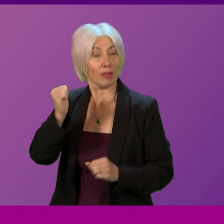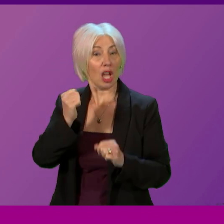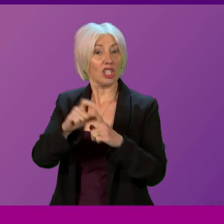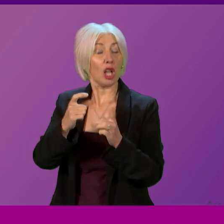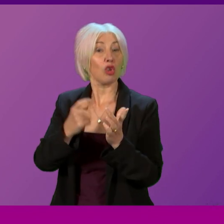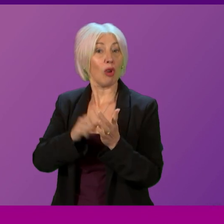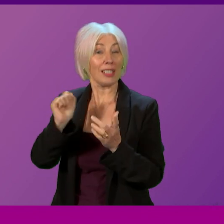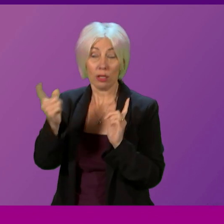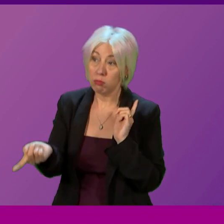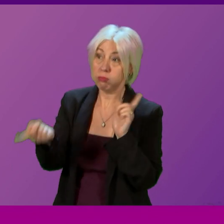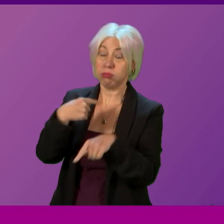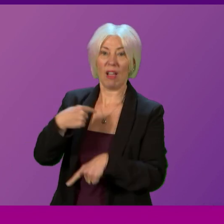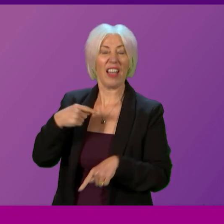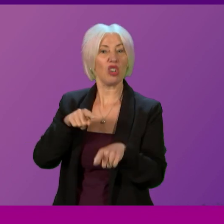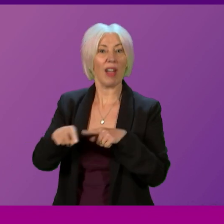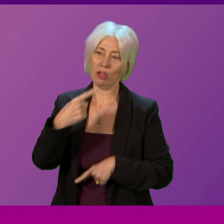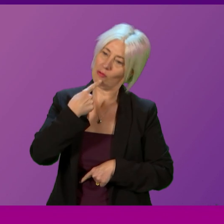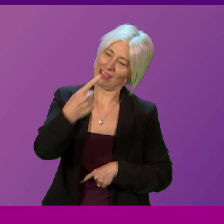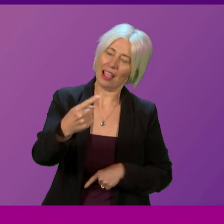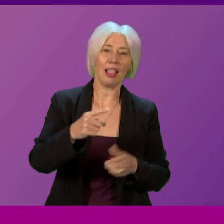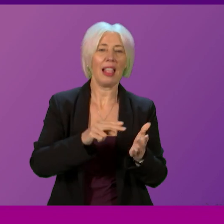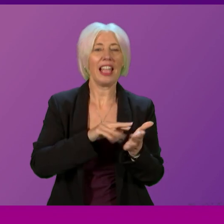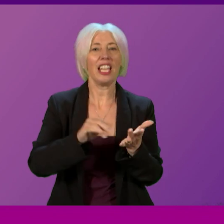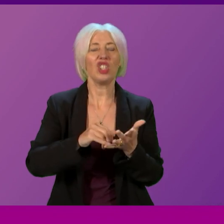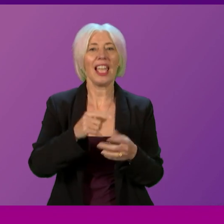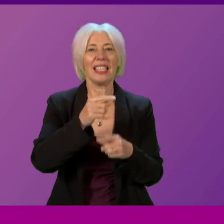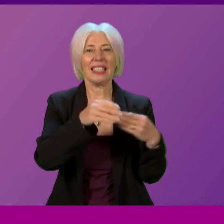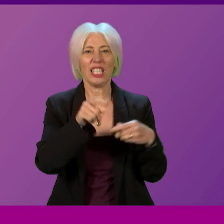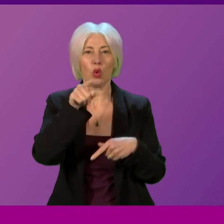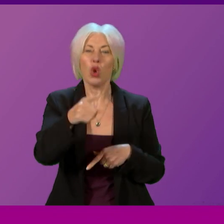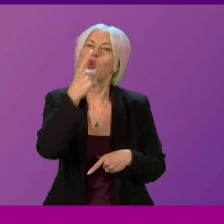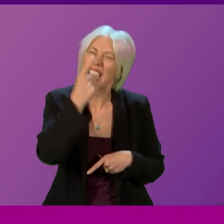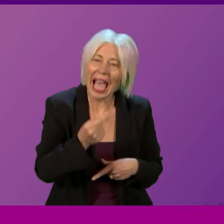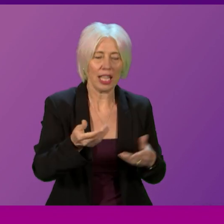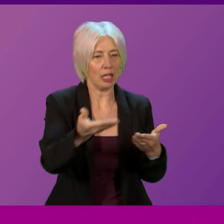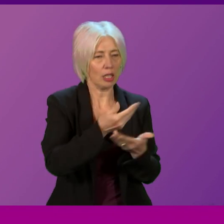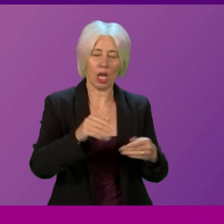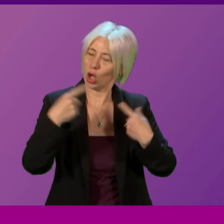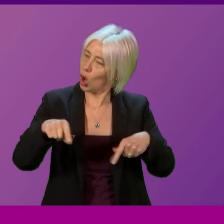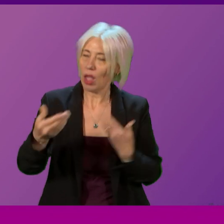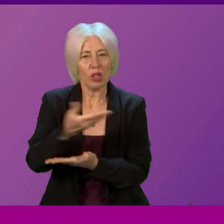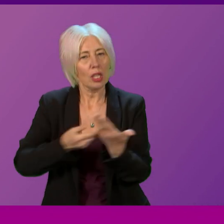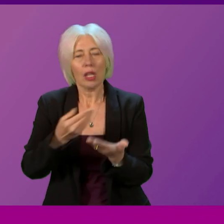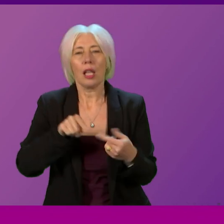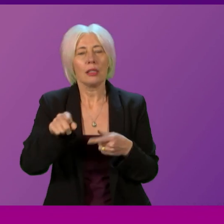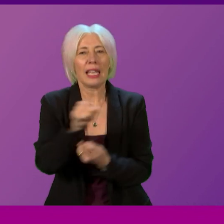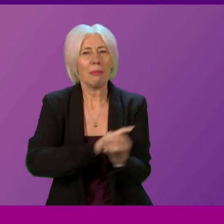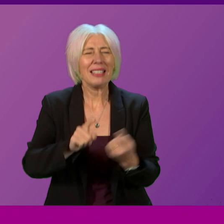if I tried to dictate to NHS leaders what they were or were not allowed to discuss in their meetings? Let us just imagine that for a second.